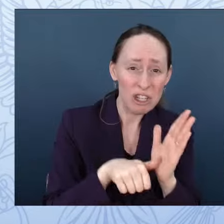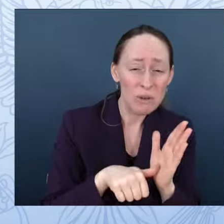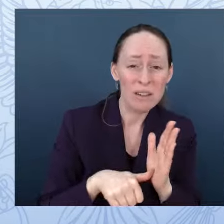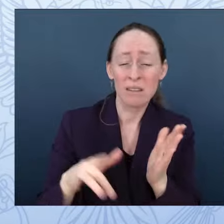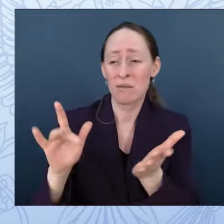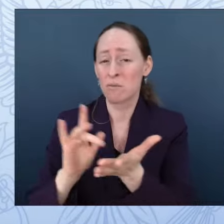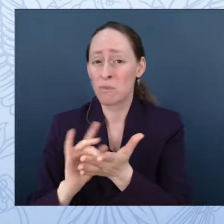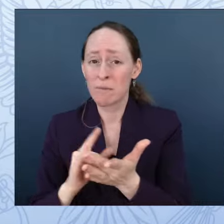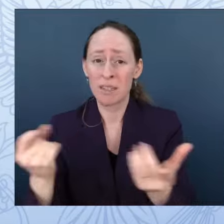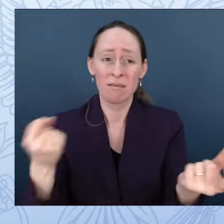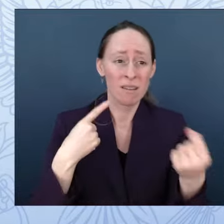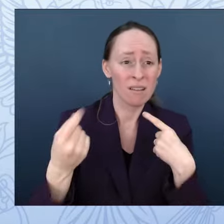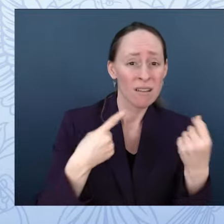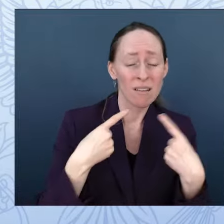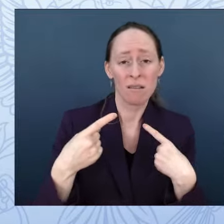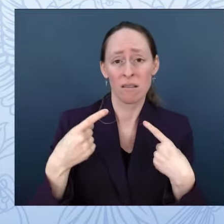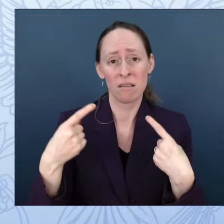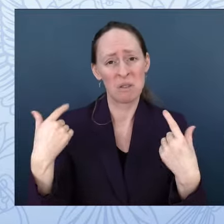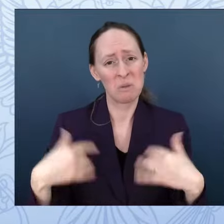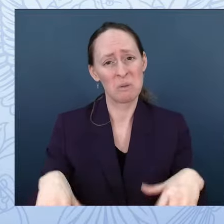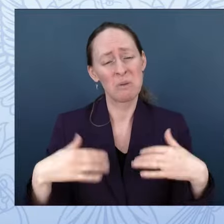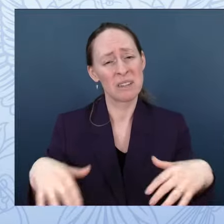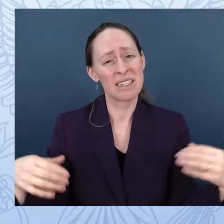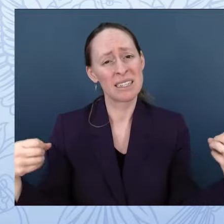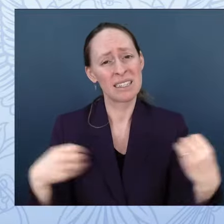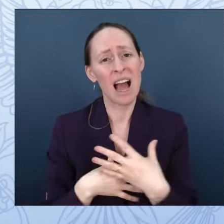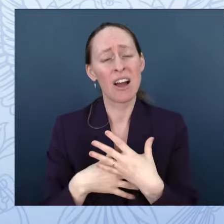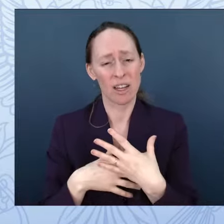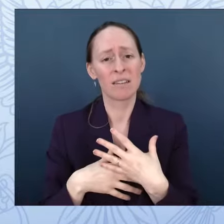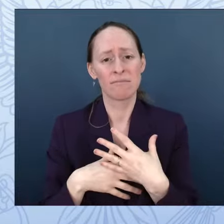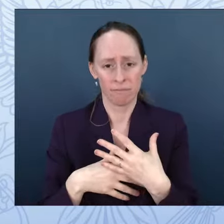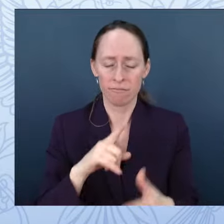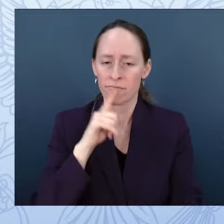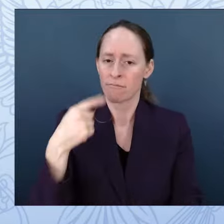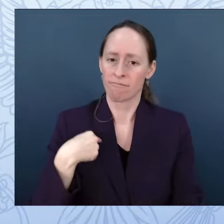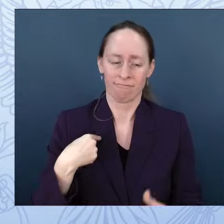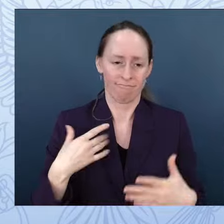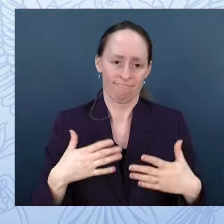also with three of our leaders from the Alliance of Community Health Plans being who you've heard